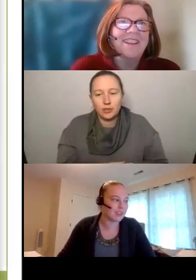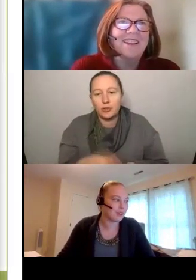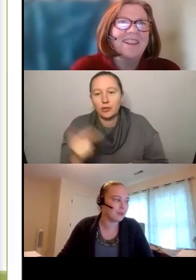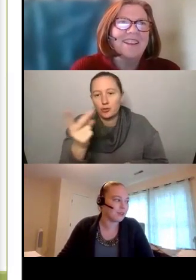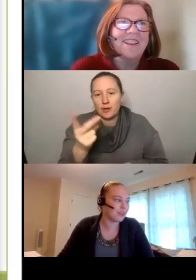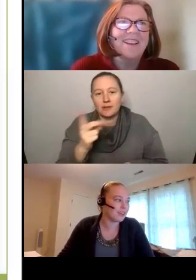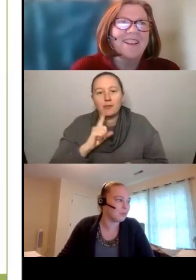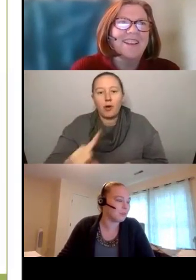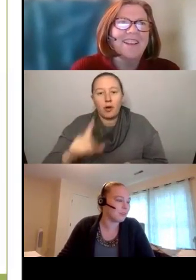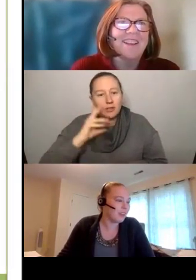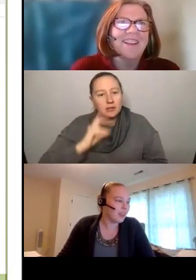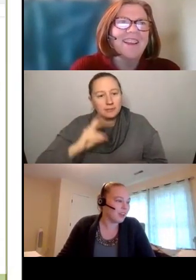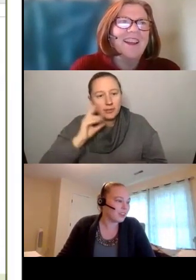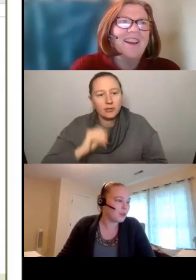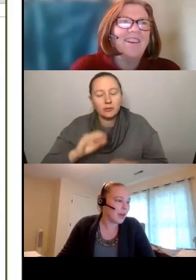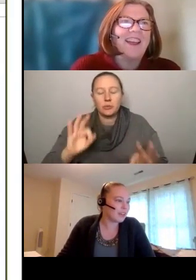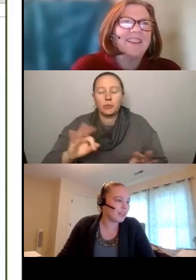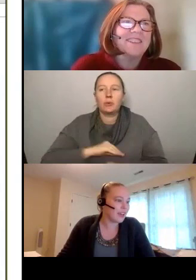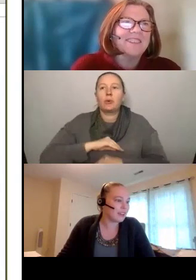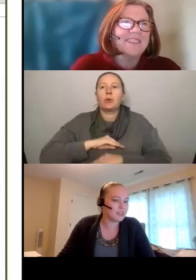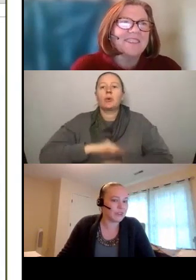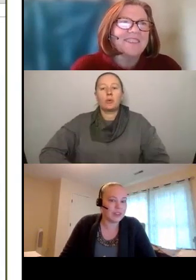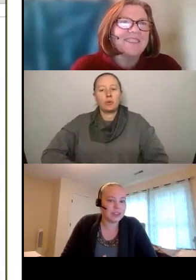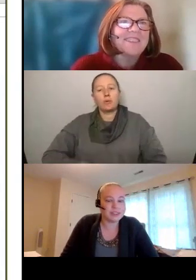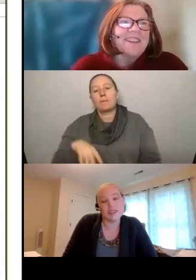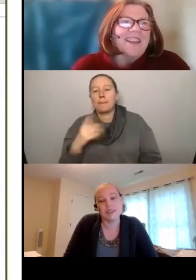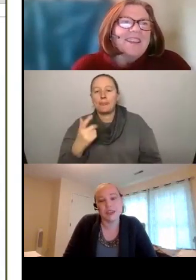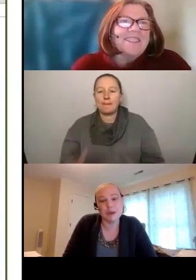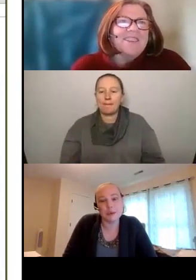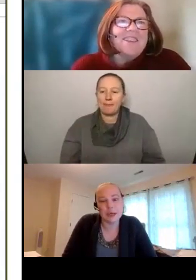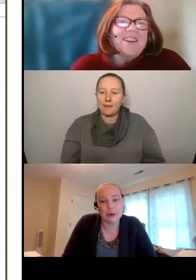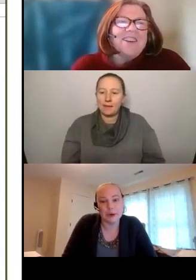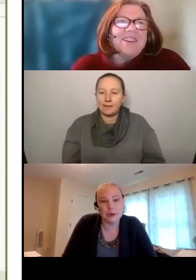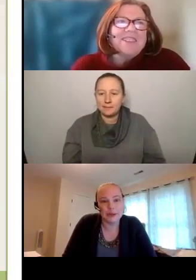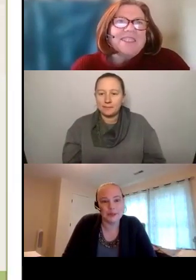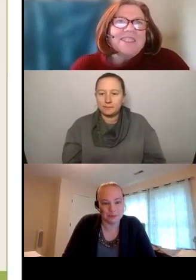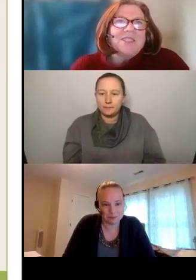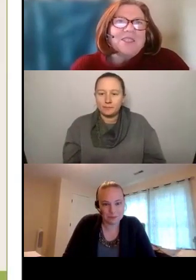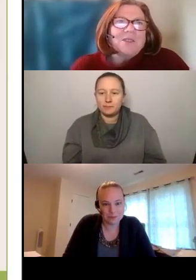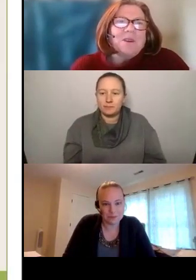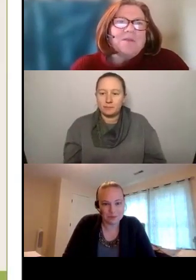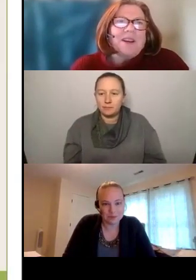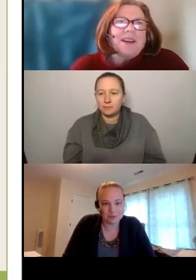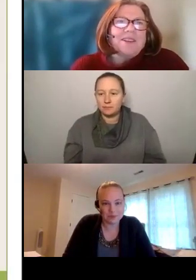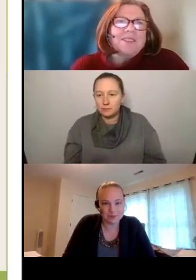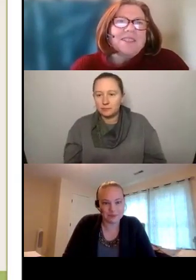So humanity at its finest.. Scarlett Gibb: So there is institutional profiles